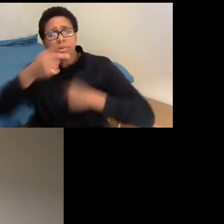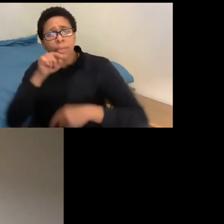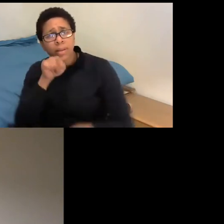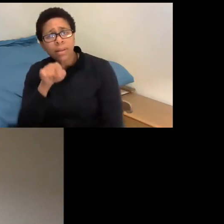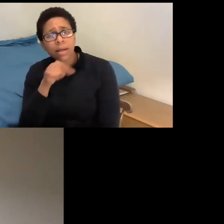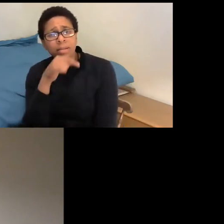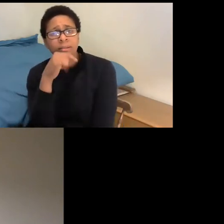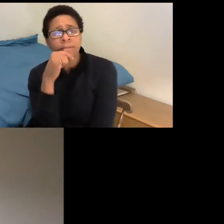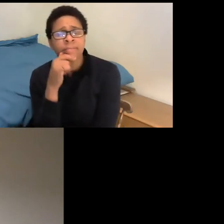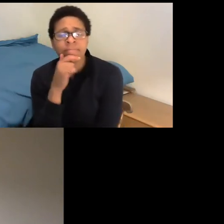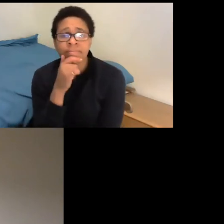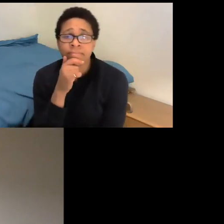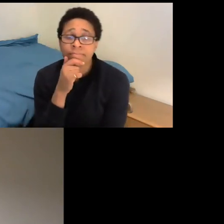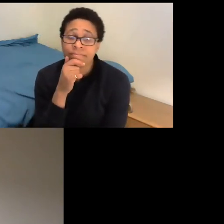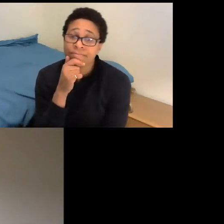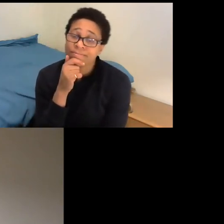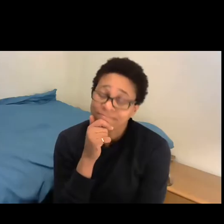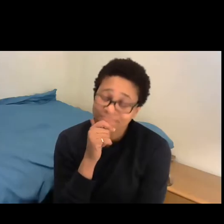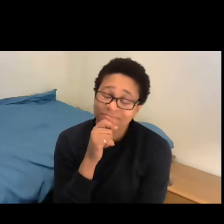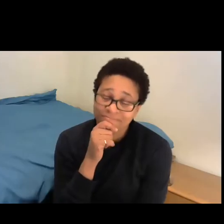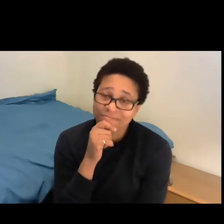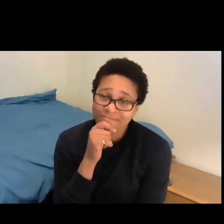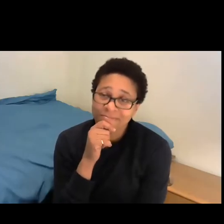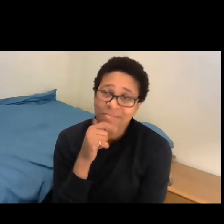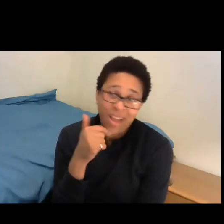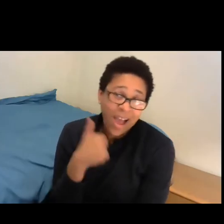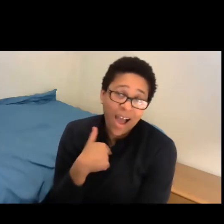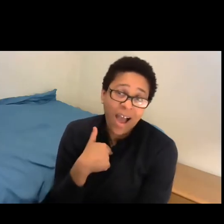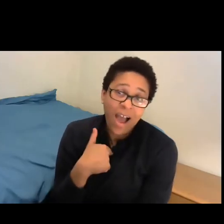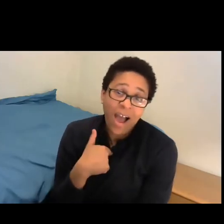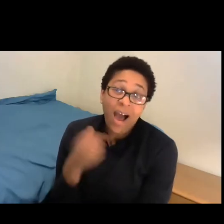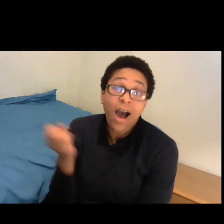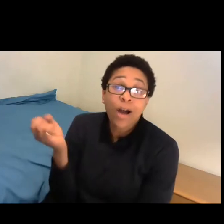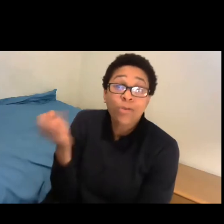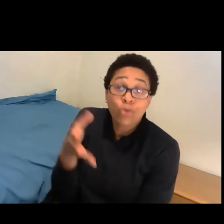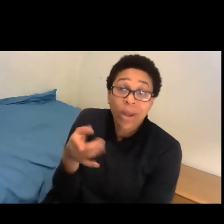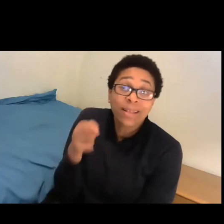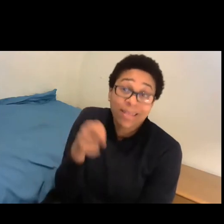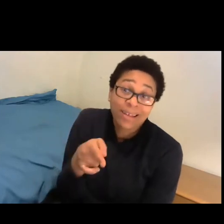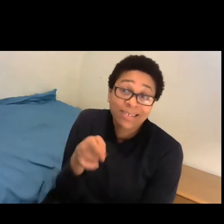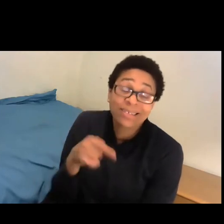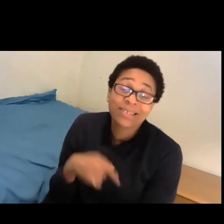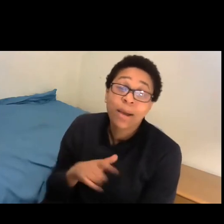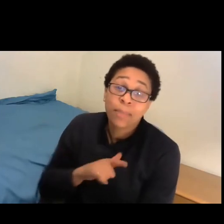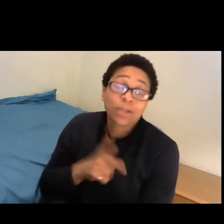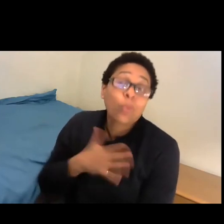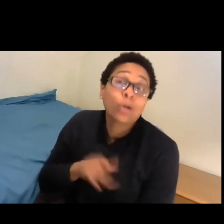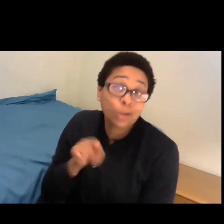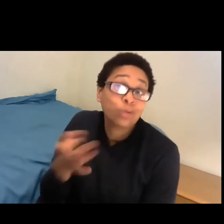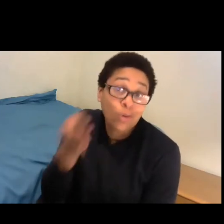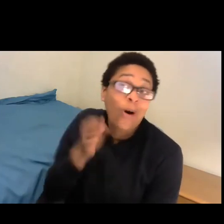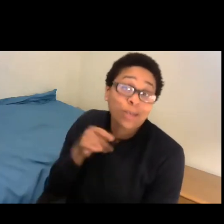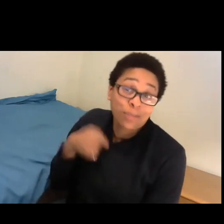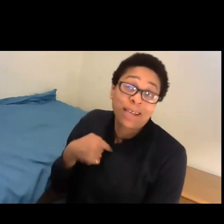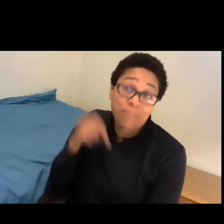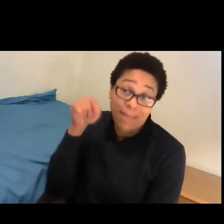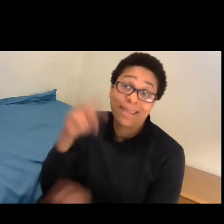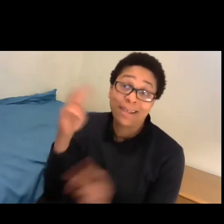Dr Shah: So I threw in this question to prompt you to ask me because it's something I'm trying to figure out as well. So